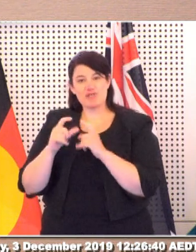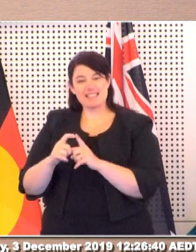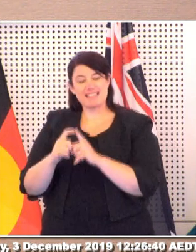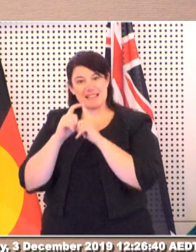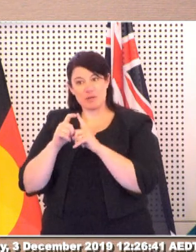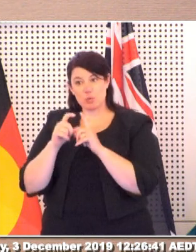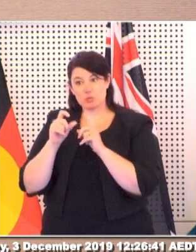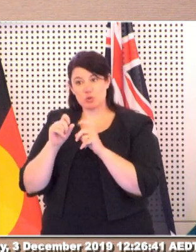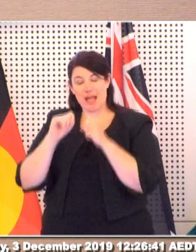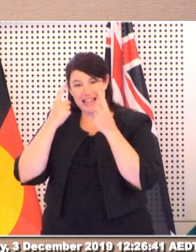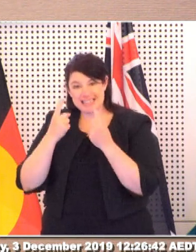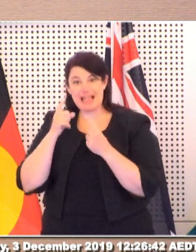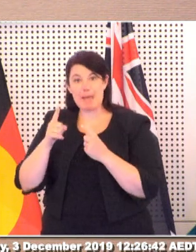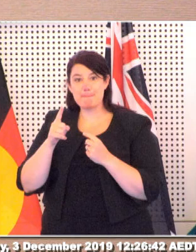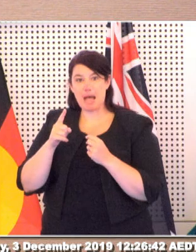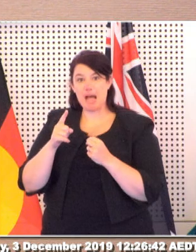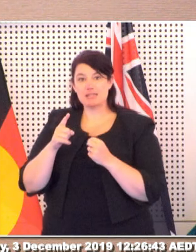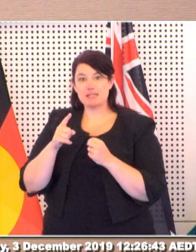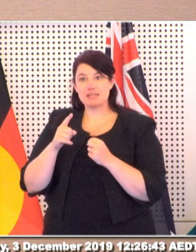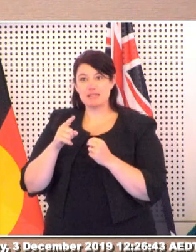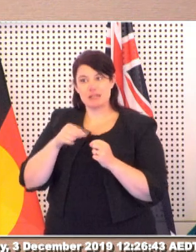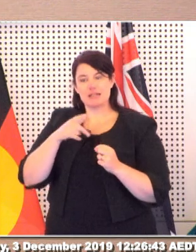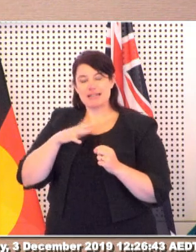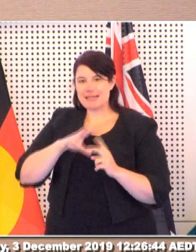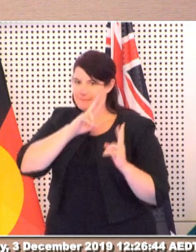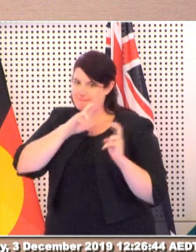I think there’s a terrible silence in research and policy about the family